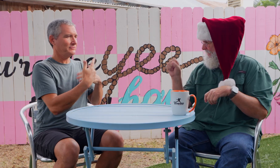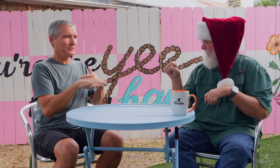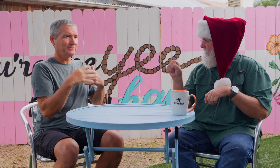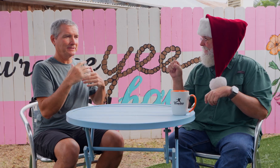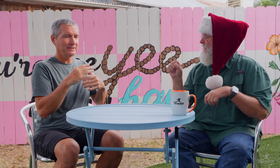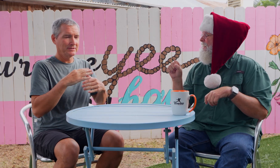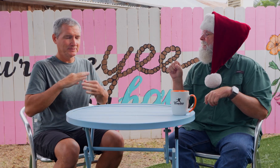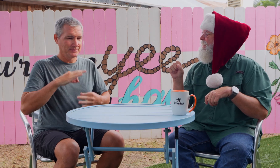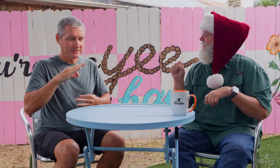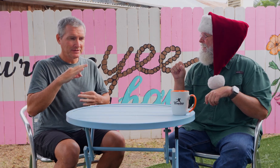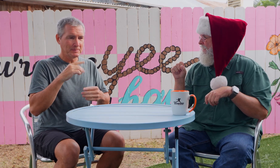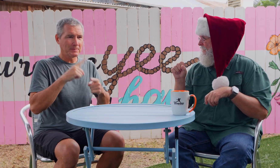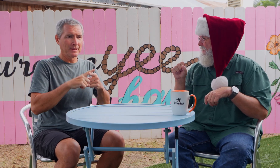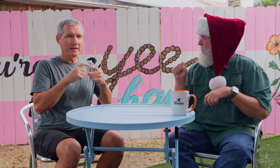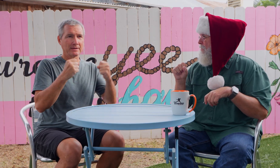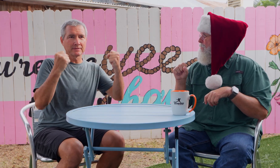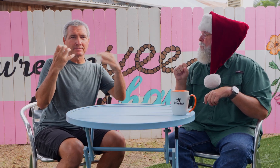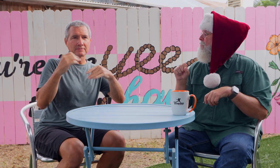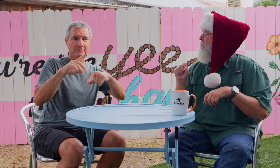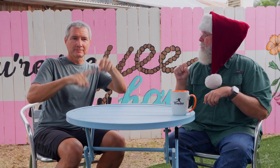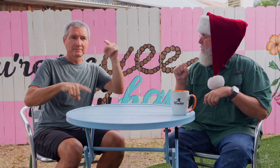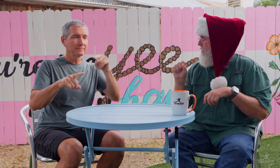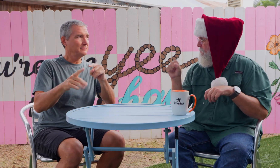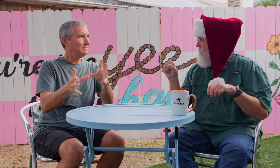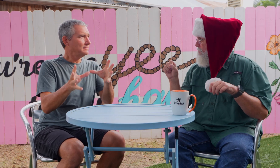You have the spirit, and you're able to sign.